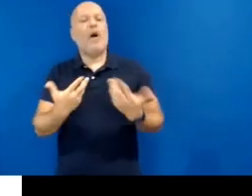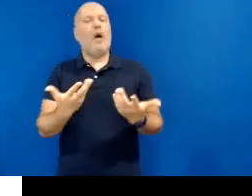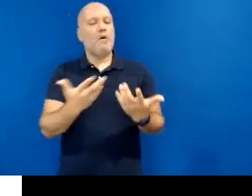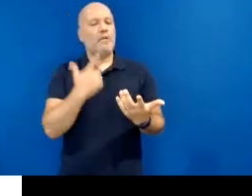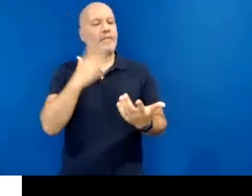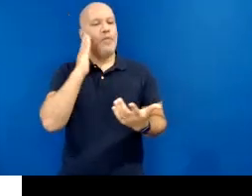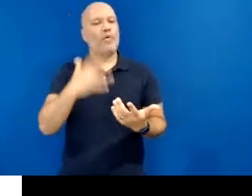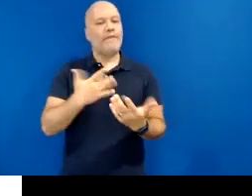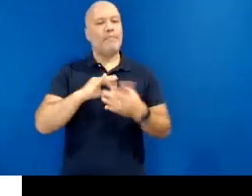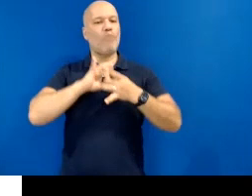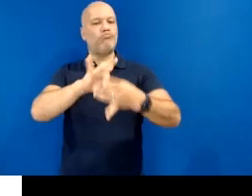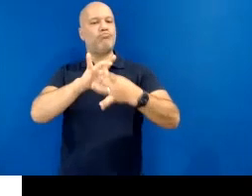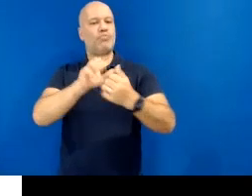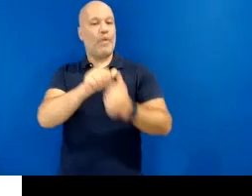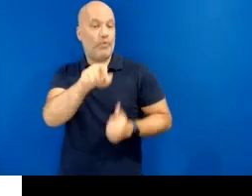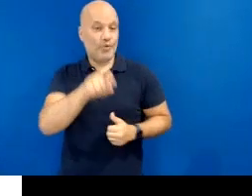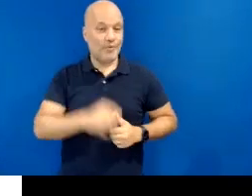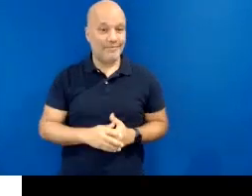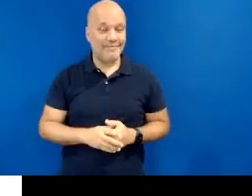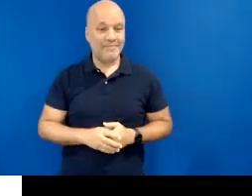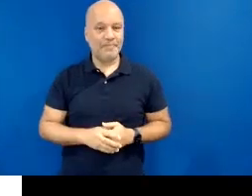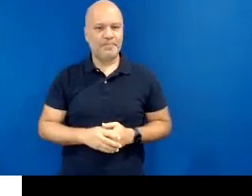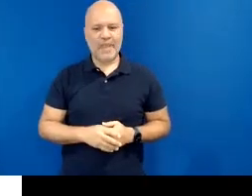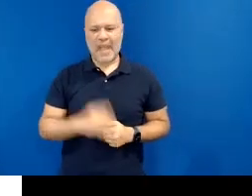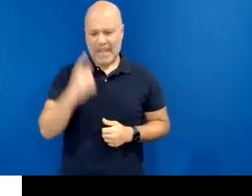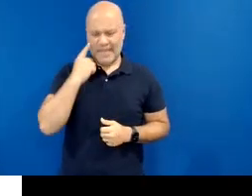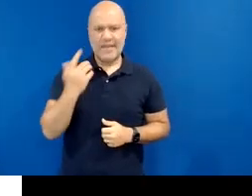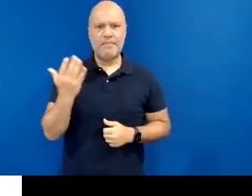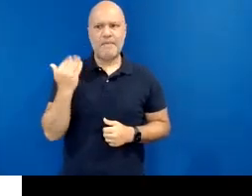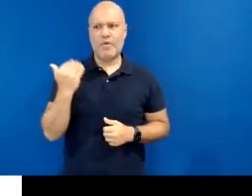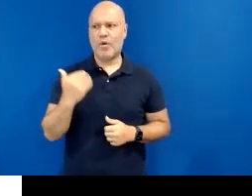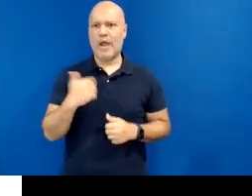And I think I mentioned that in, for introductory linguistics.